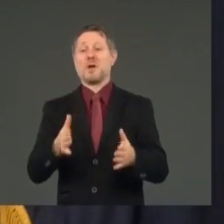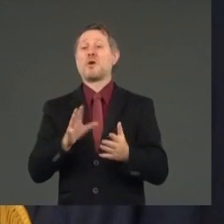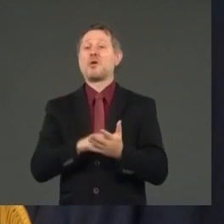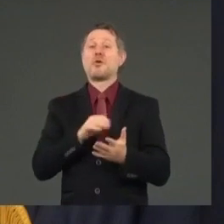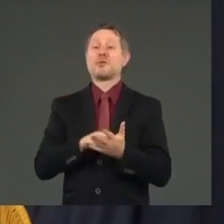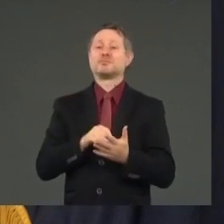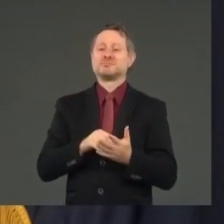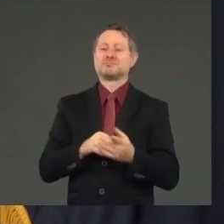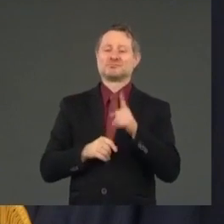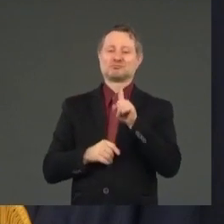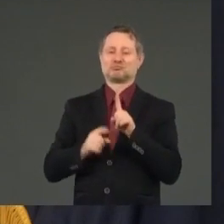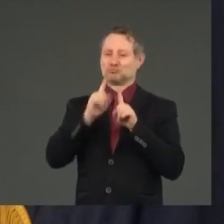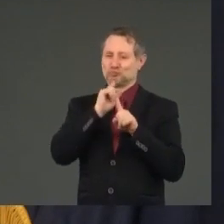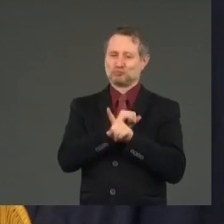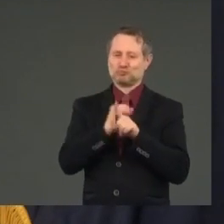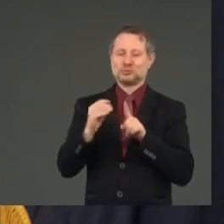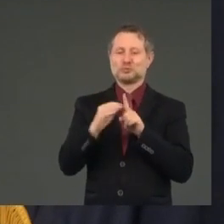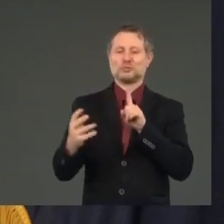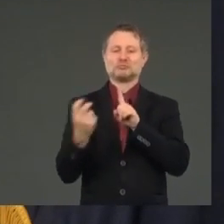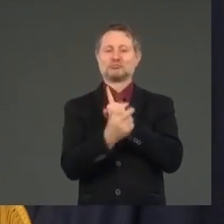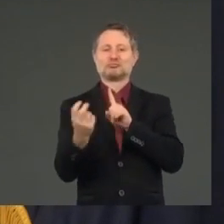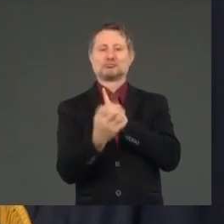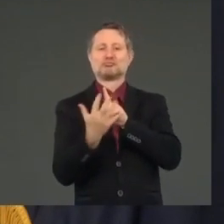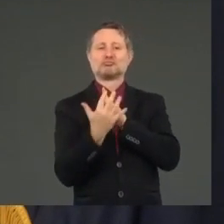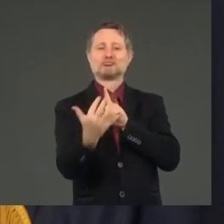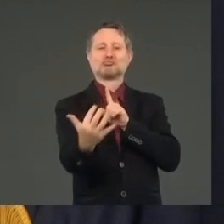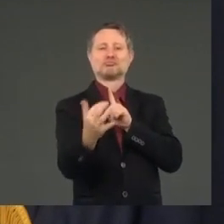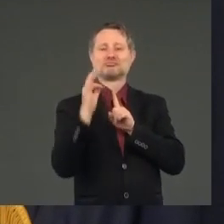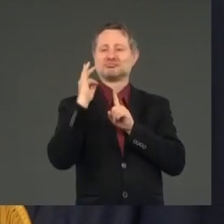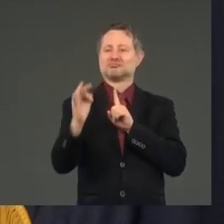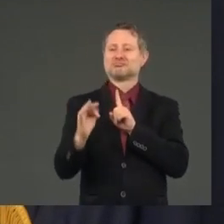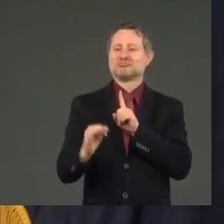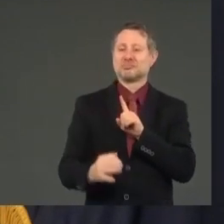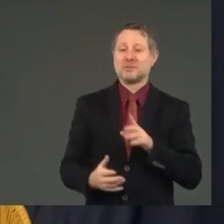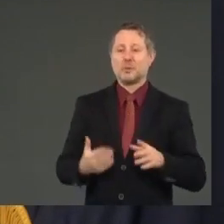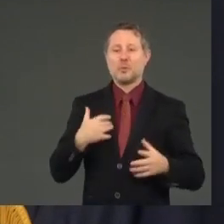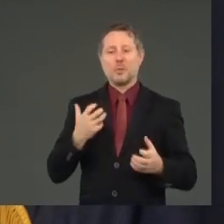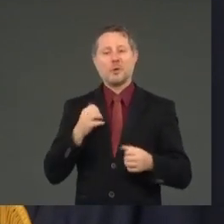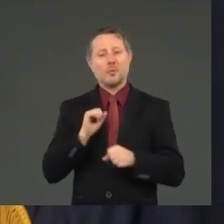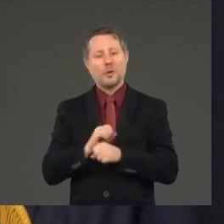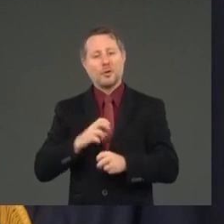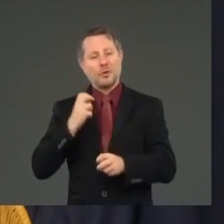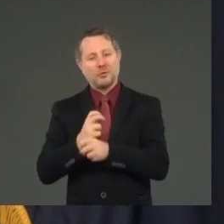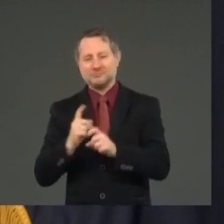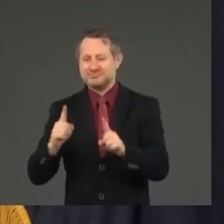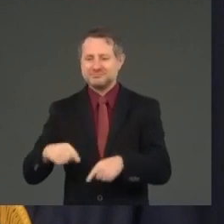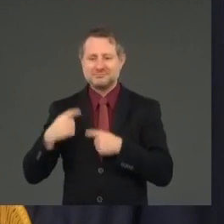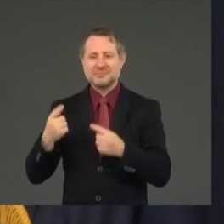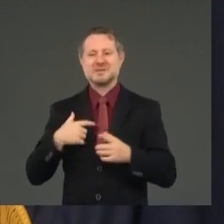EXPERIENCE, IT'S NOT. THERE IS NO SUBSTITUTE FOR THE